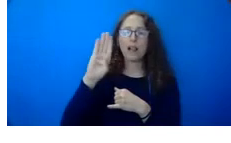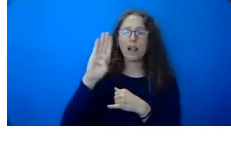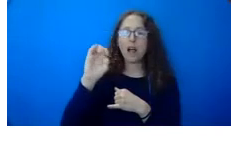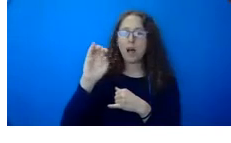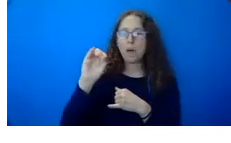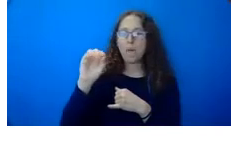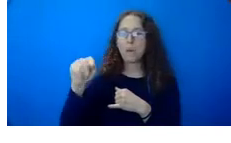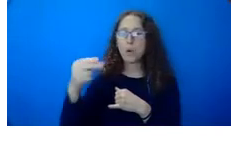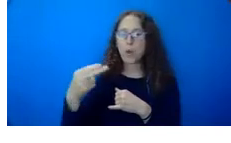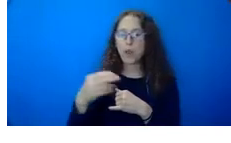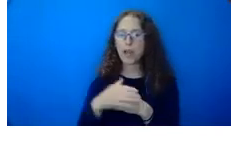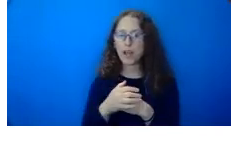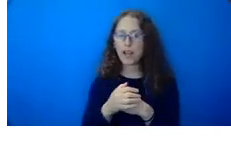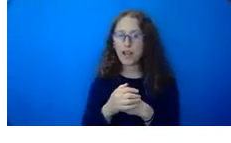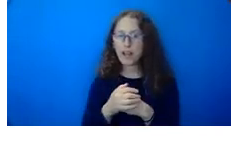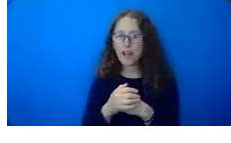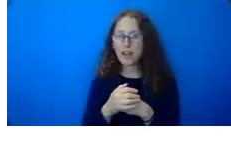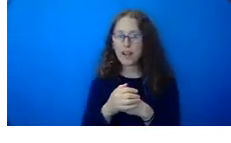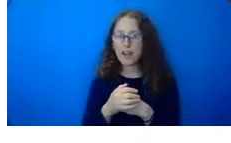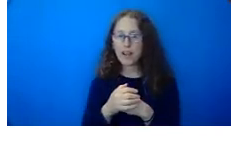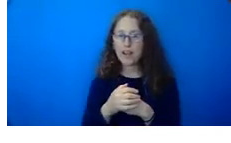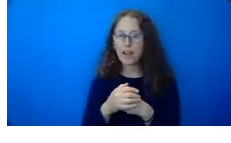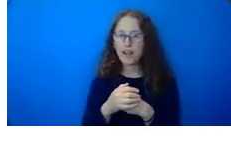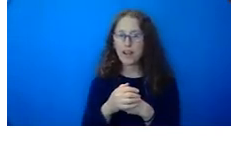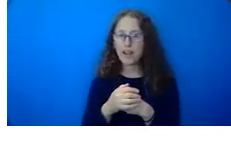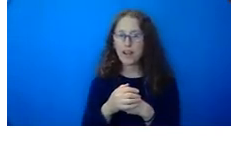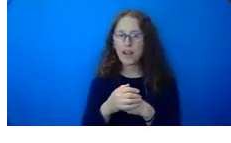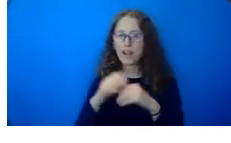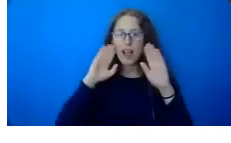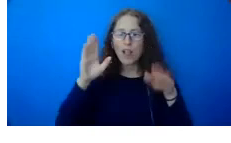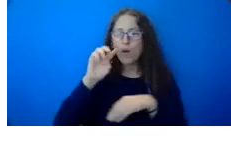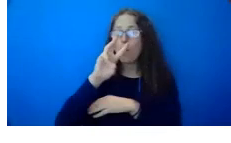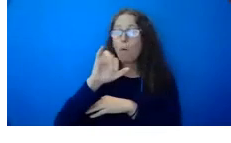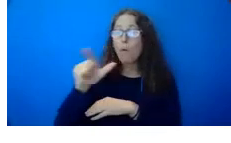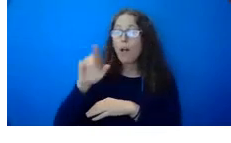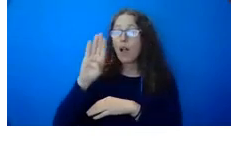THE SOUTH KING AREA. » EXCELLENT. WELCOME RACHEL.